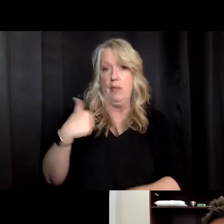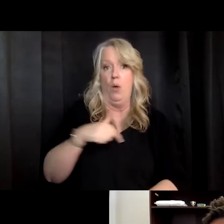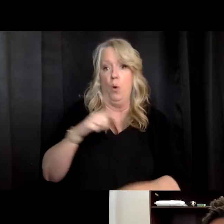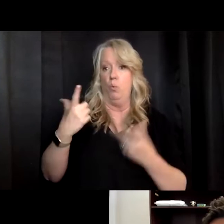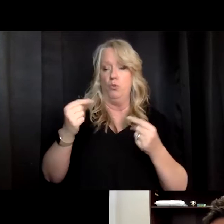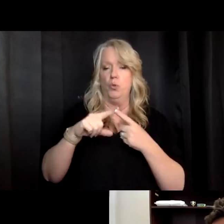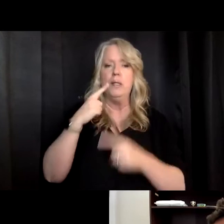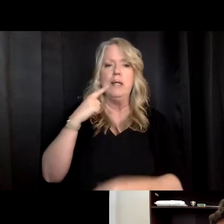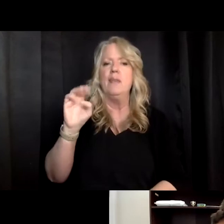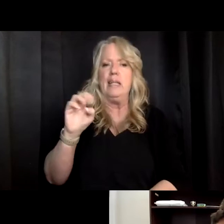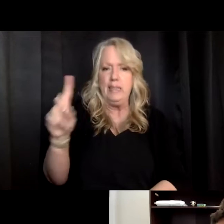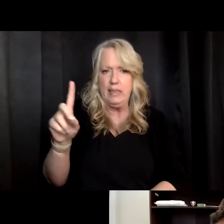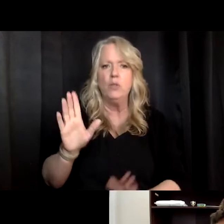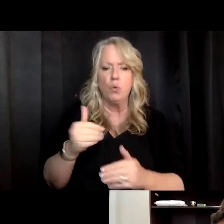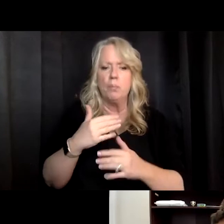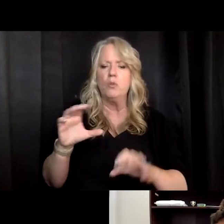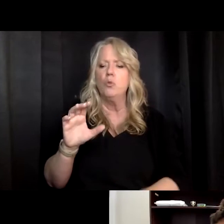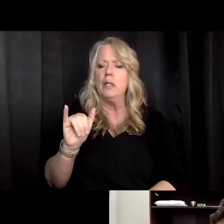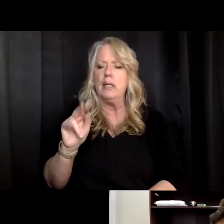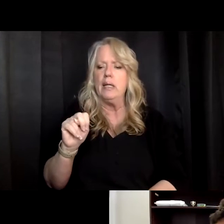S WITH THAT. BEG ABLE TO DO THAT. NOW BEST PRACTICE IN